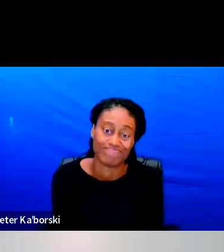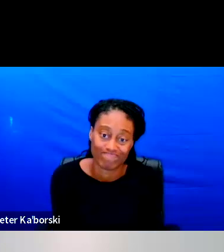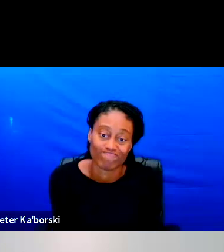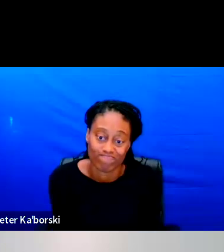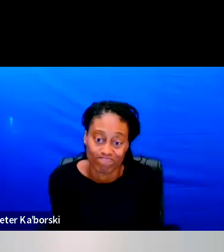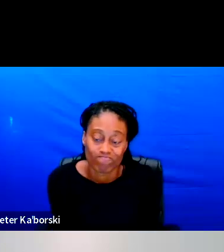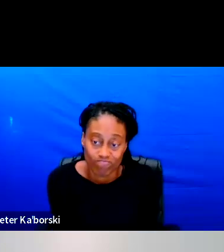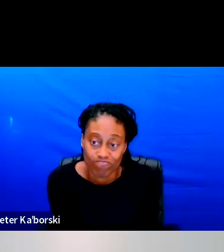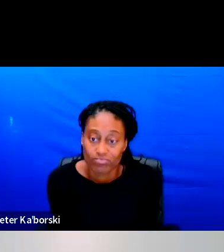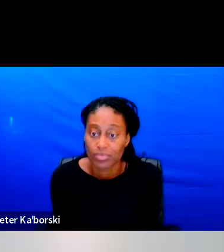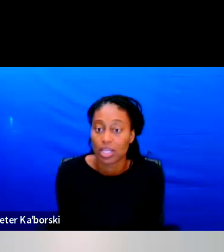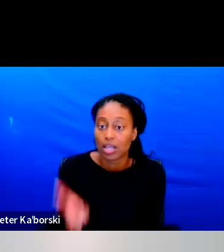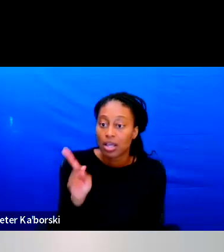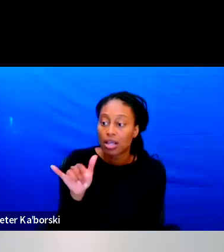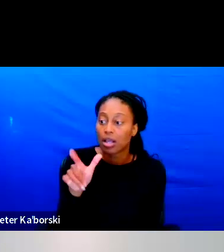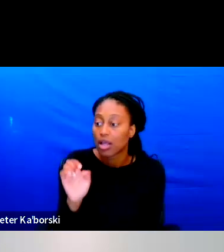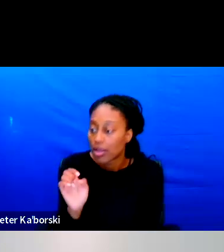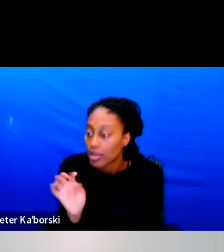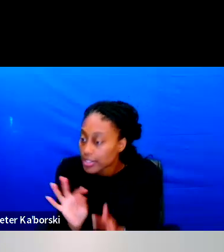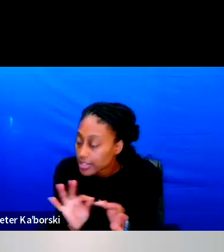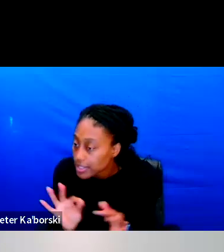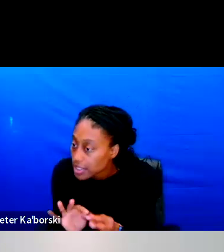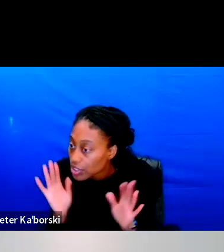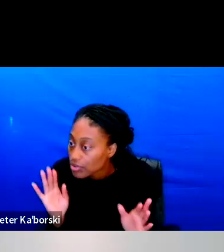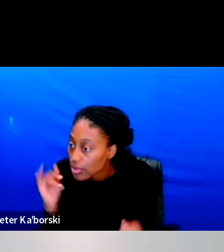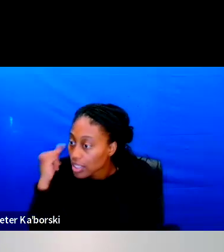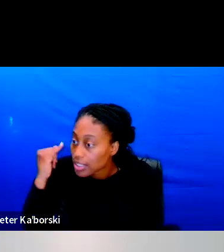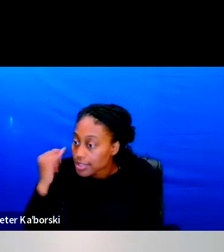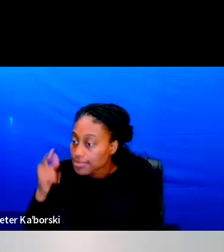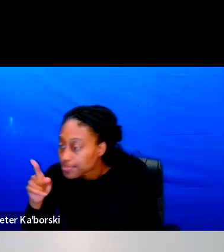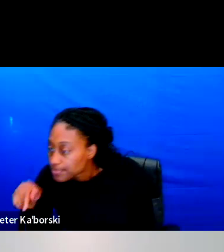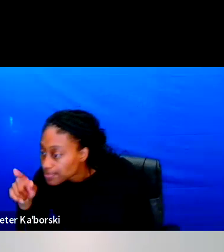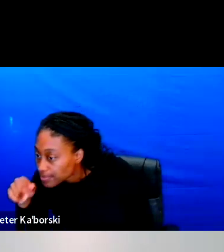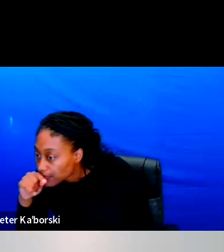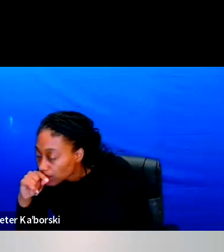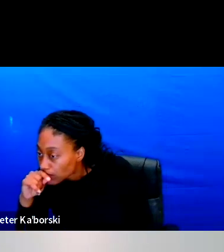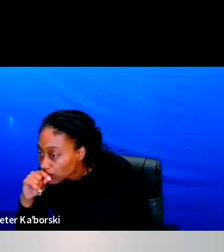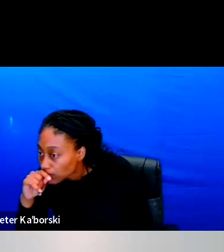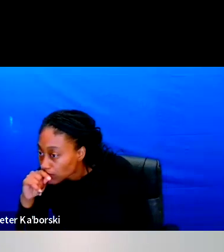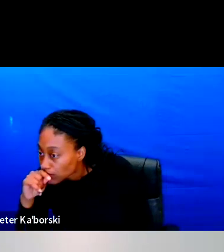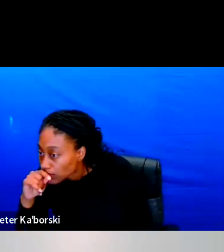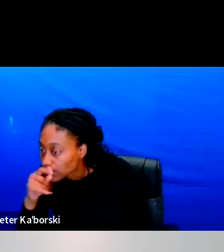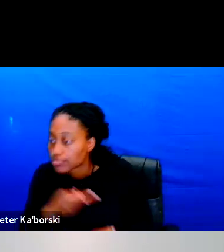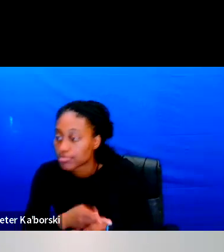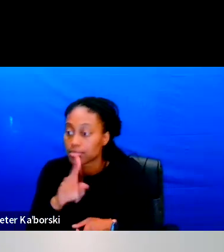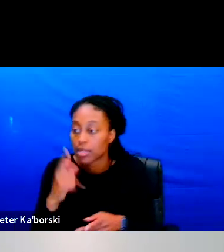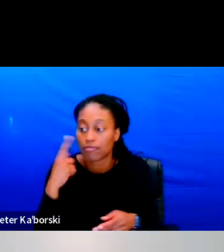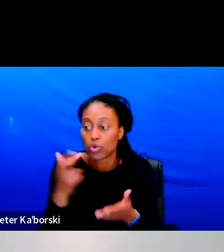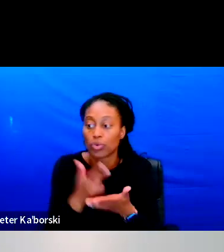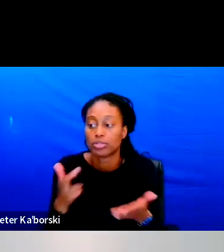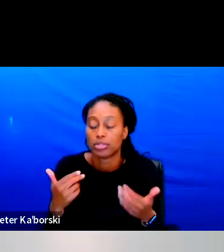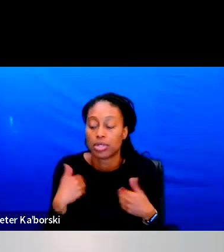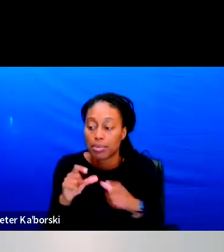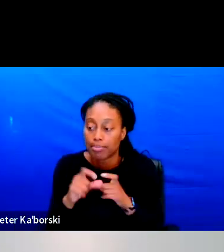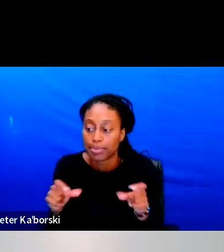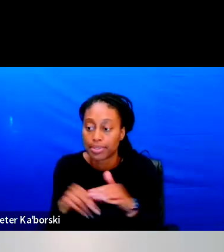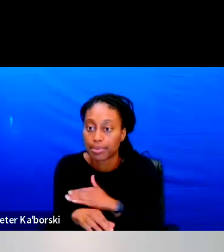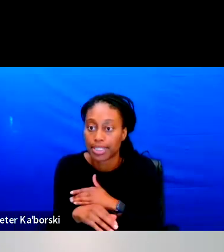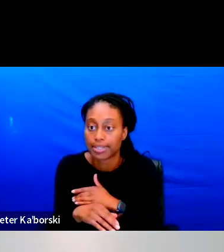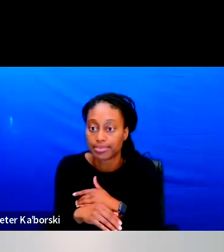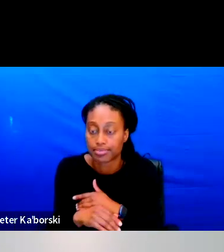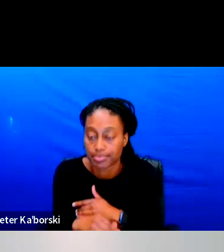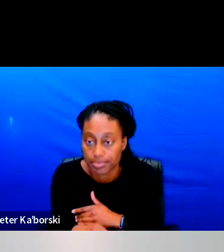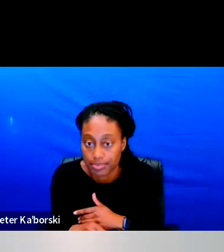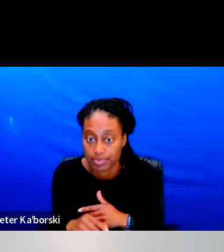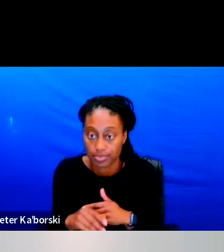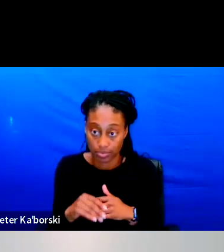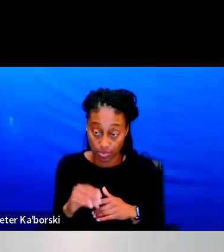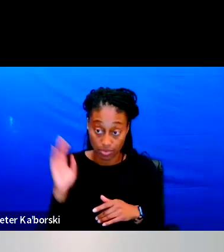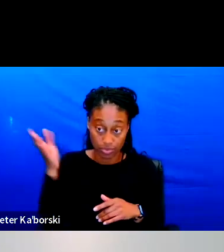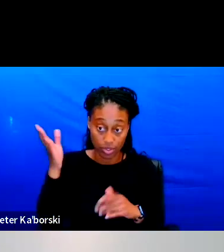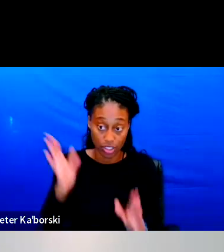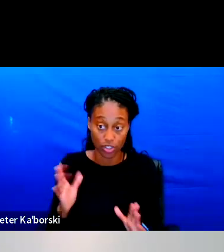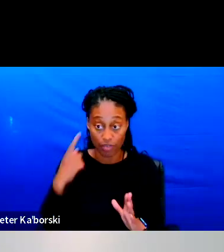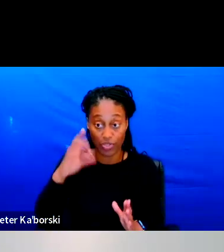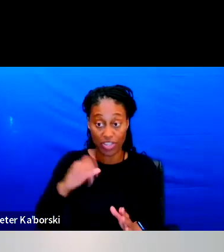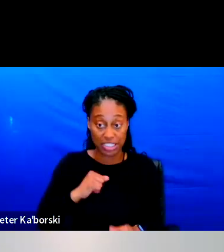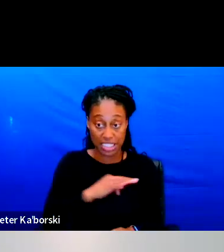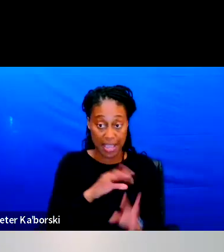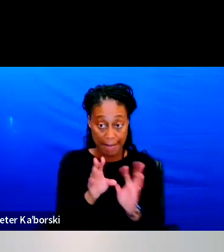Kyle Kleist: You know. I I just saw on the chat great ones that people had put in there on. Keep it up on resources having people come in presenters at their staff meetings and stuff. Yeah, try to do that